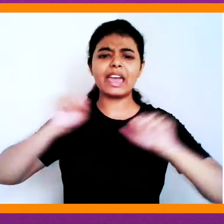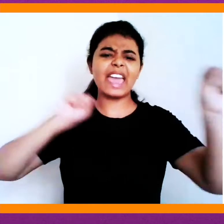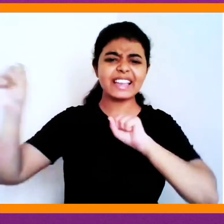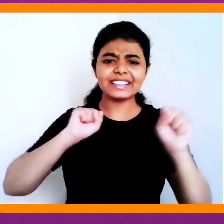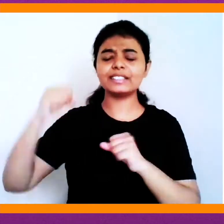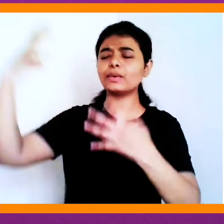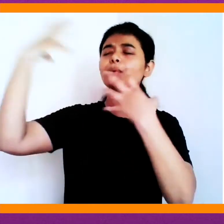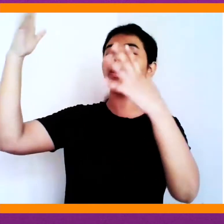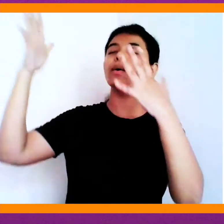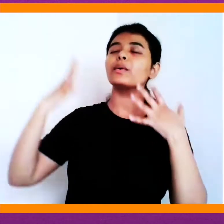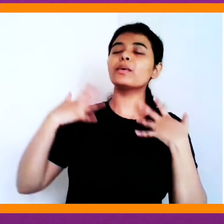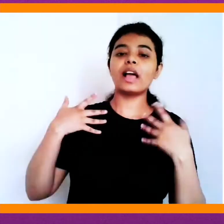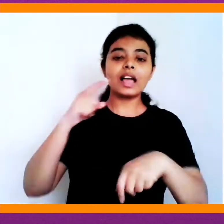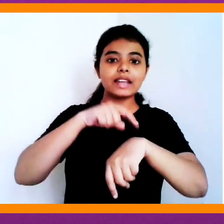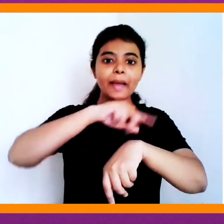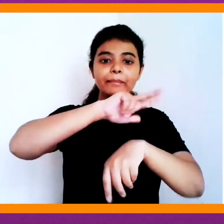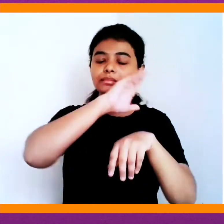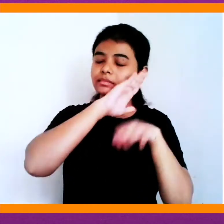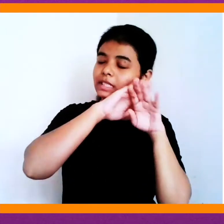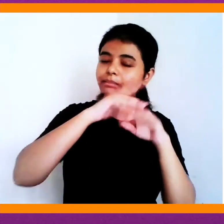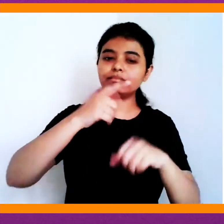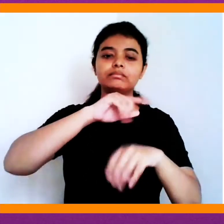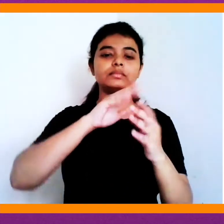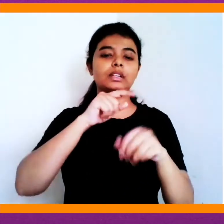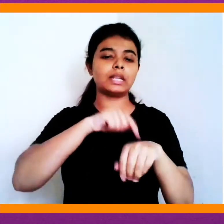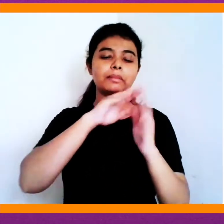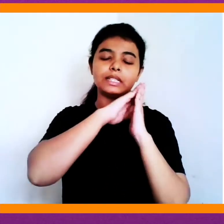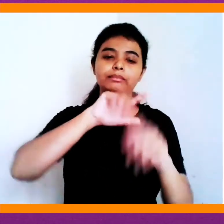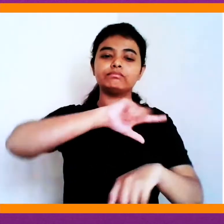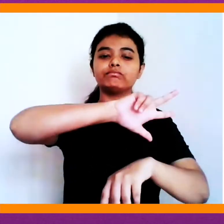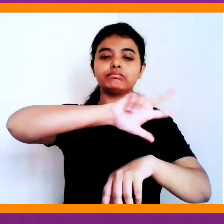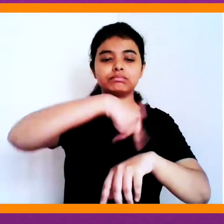sunlight sleep for eight to nine hours a lot of these irregular cycle problems would not arise